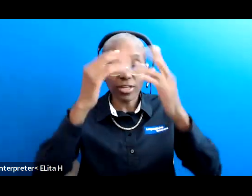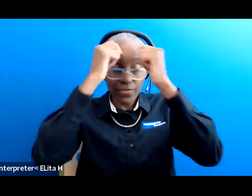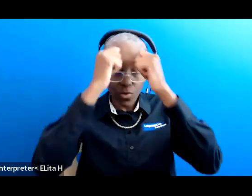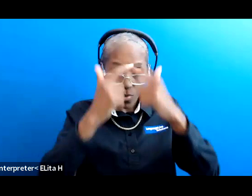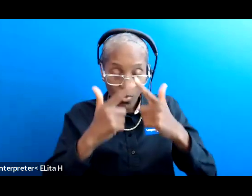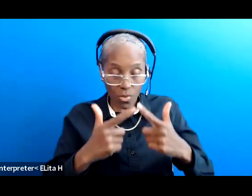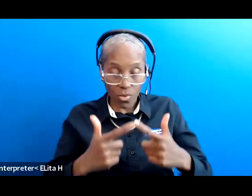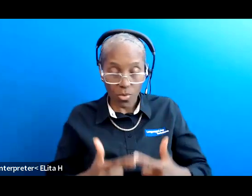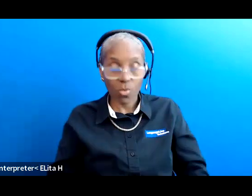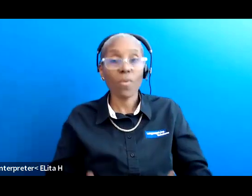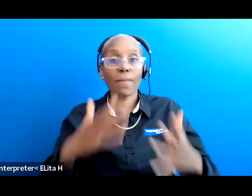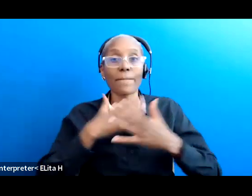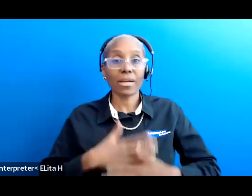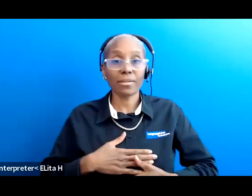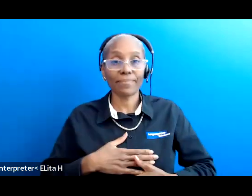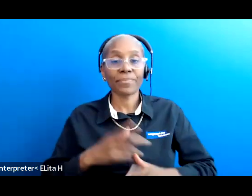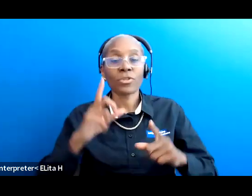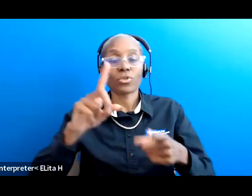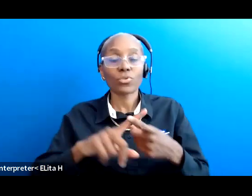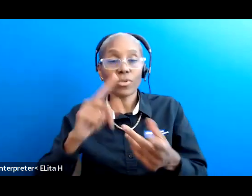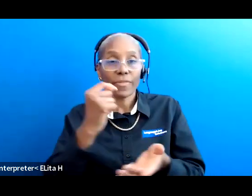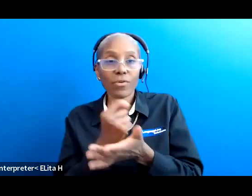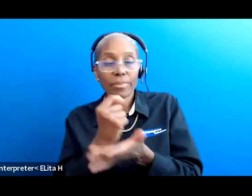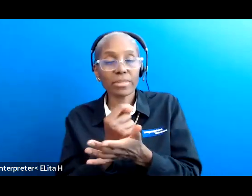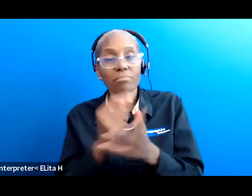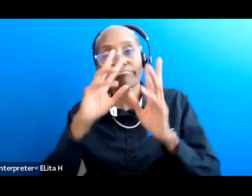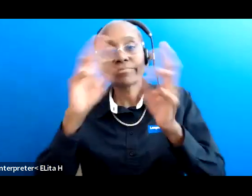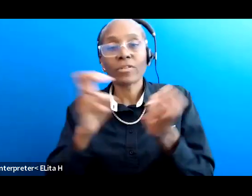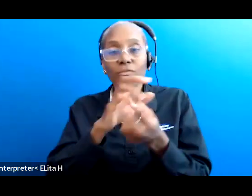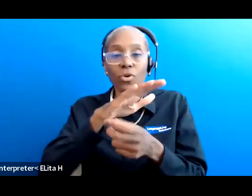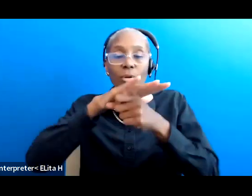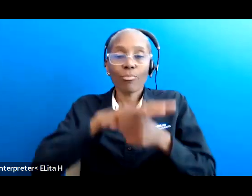So you can go to your therapist and get a pressure mapping system that